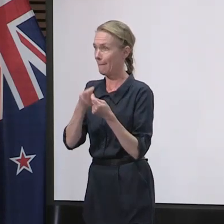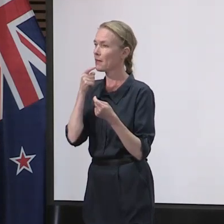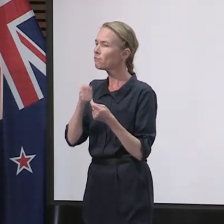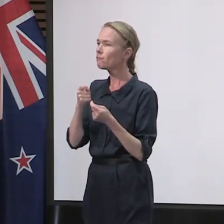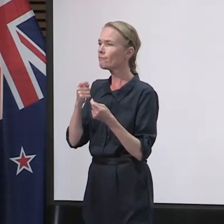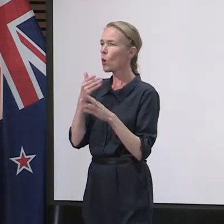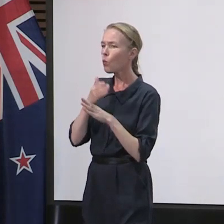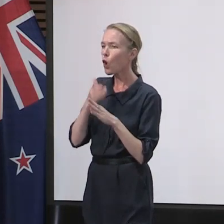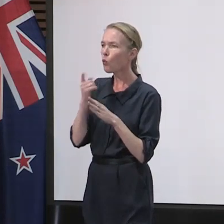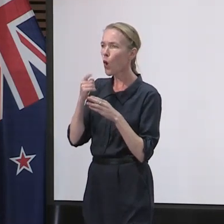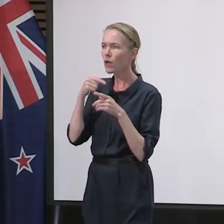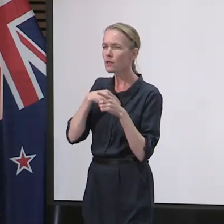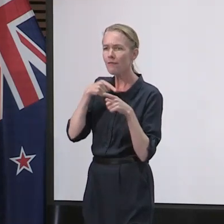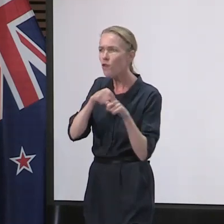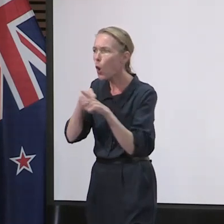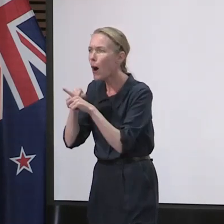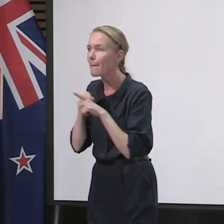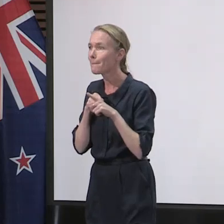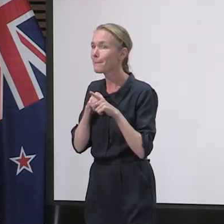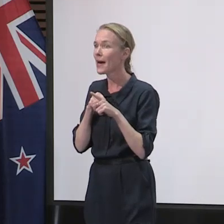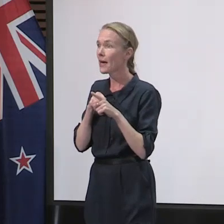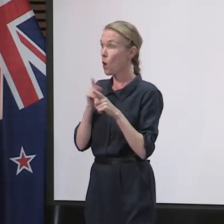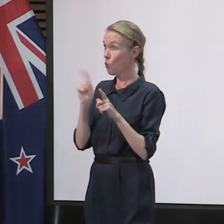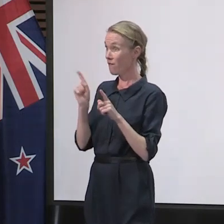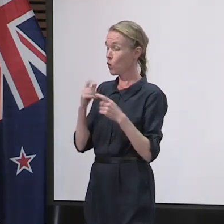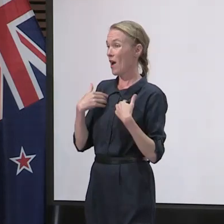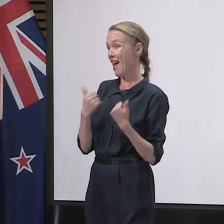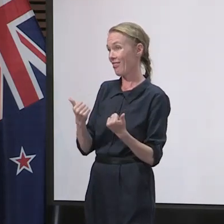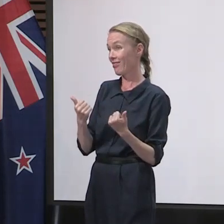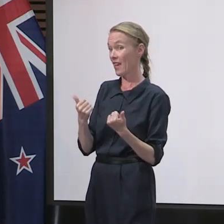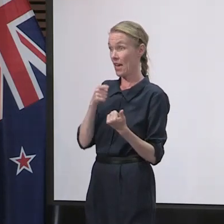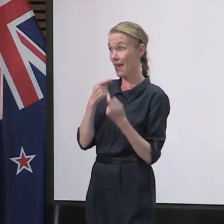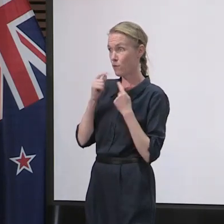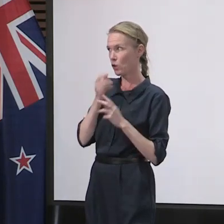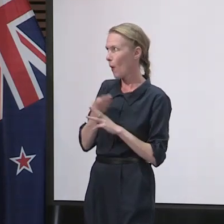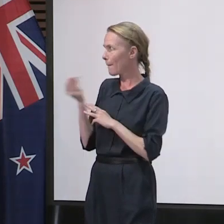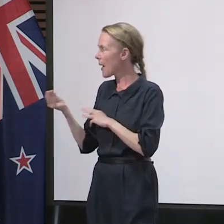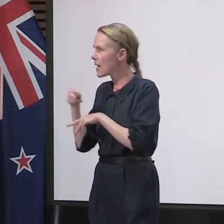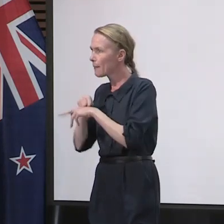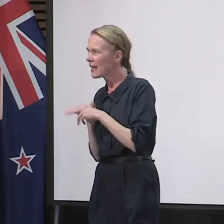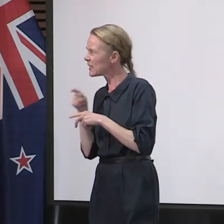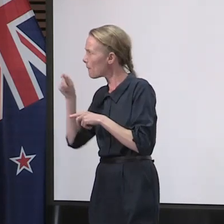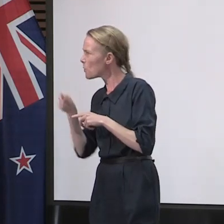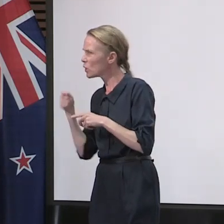ministry and that's only for the purposes of this public health contact tracing